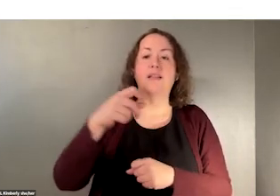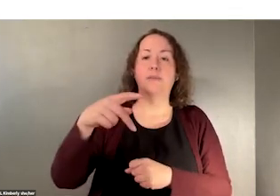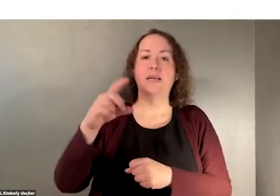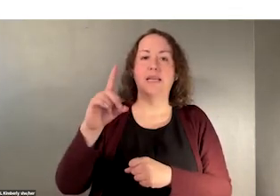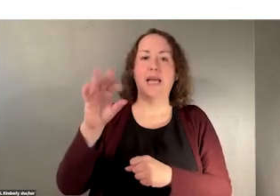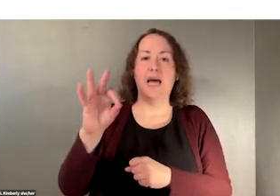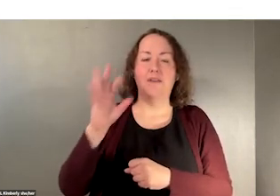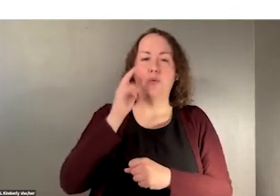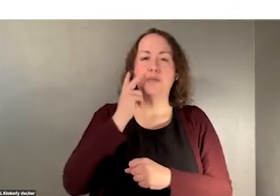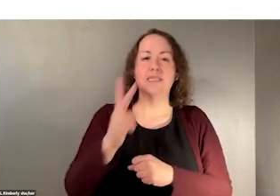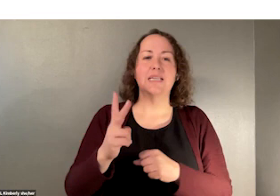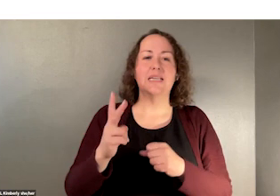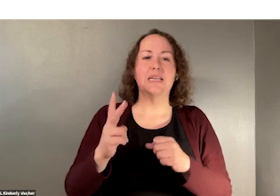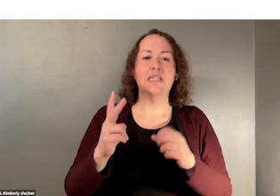They agree to it -- yup, this looks good.